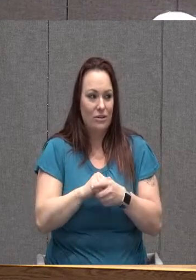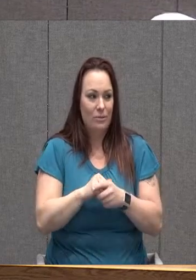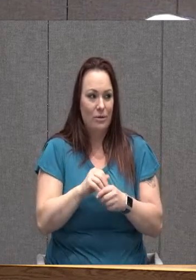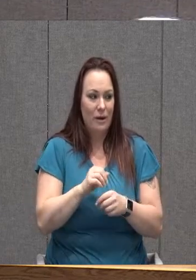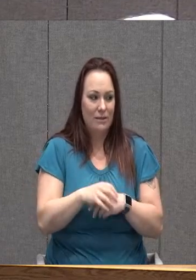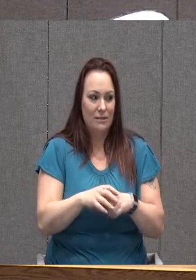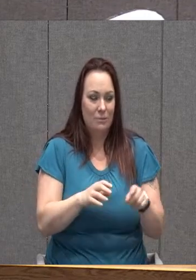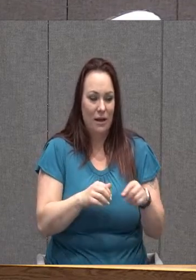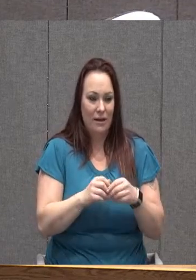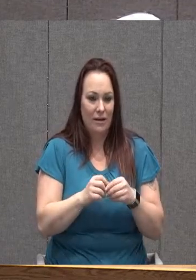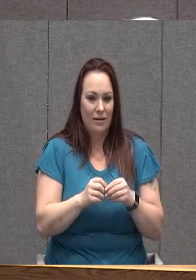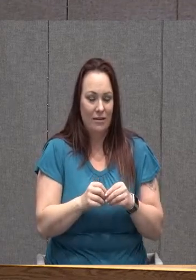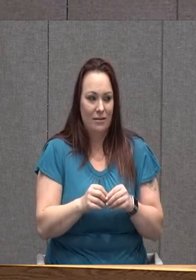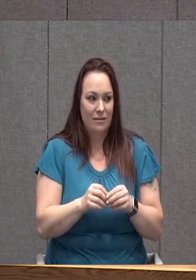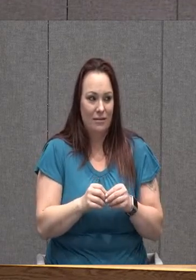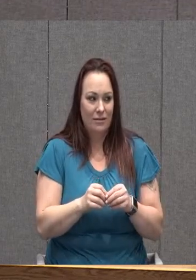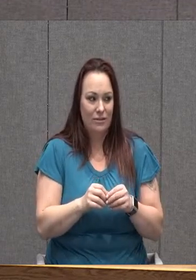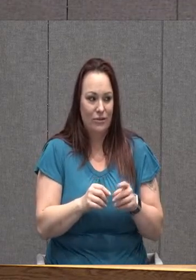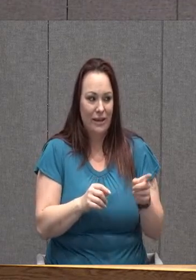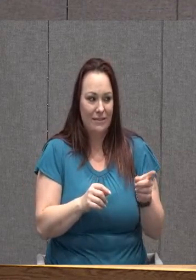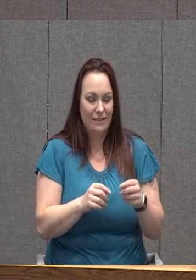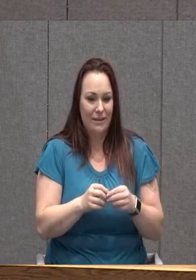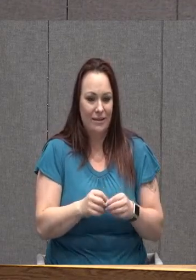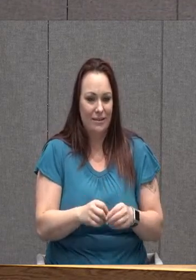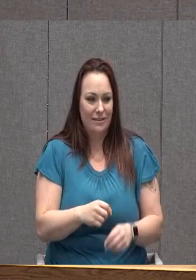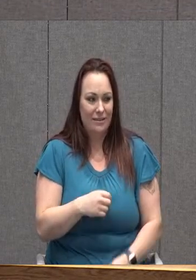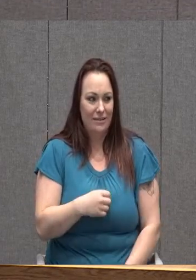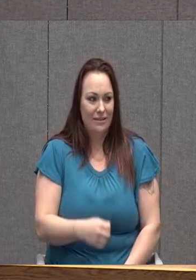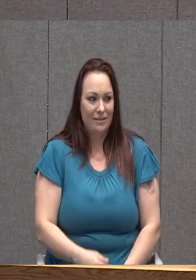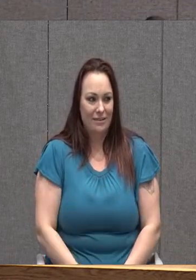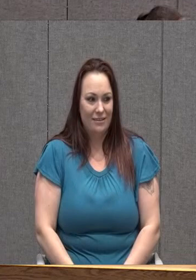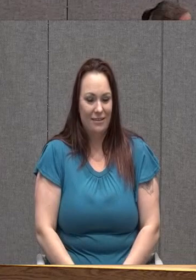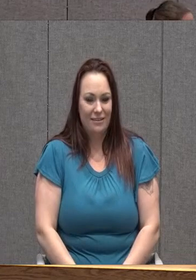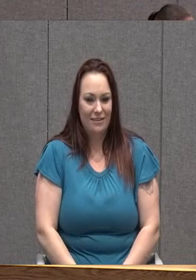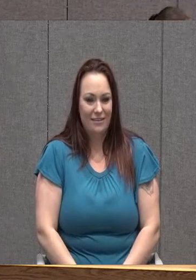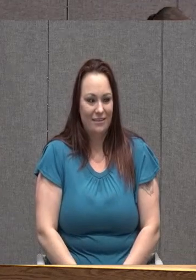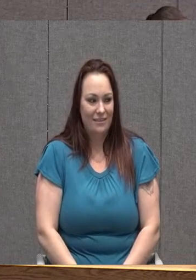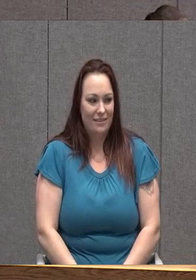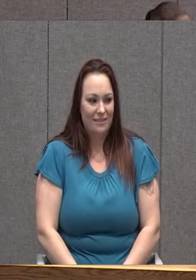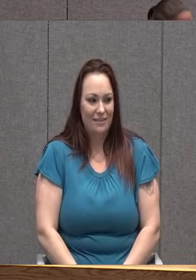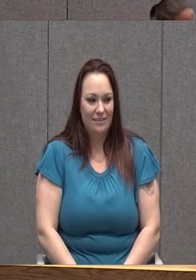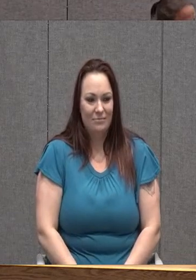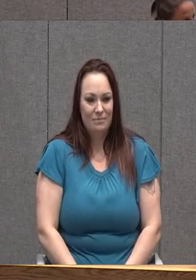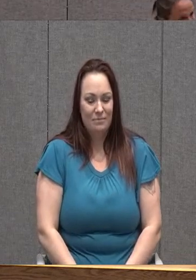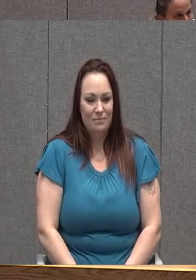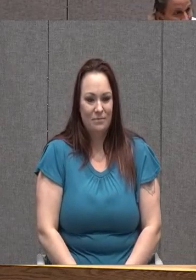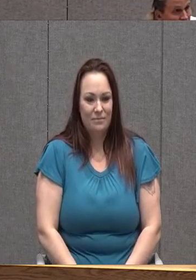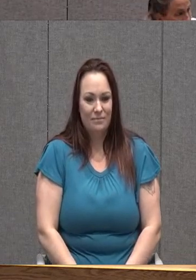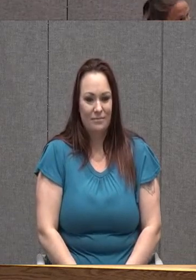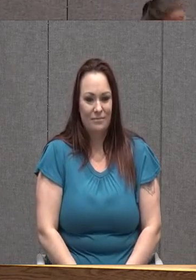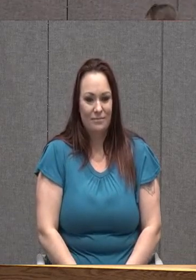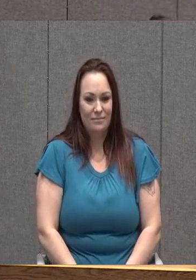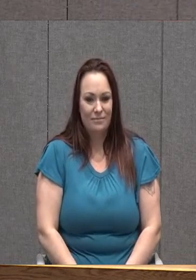[Crew member] Our interpreter box is blocking her, you can't see her. (softly shuffling)